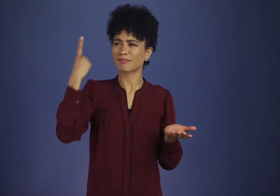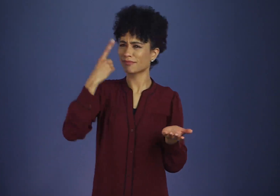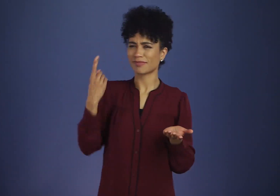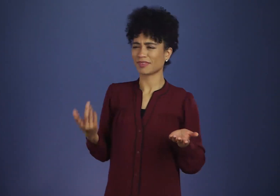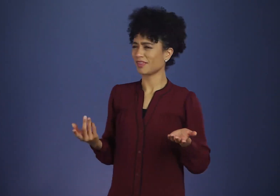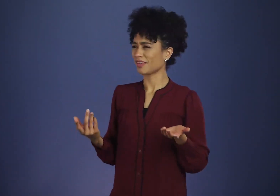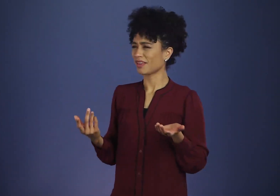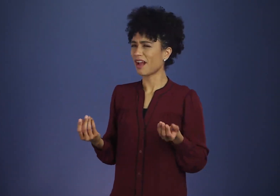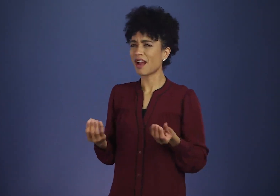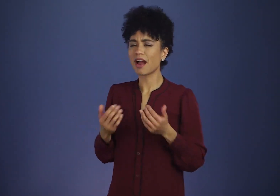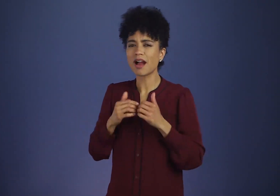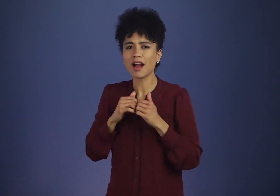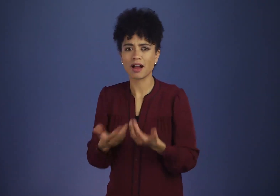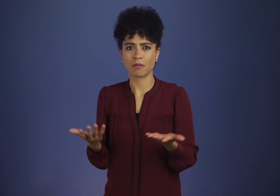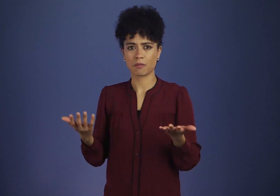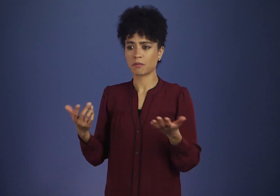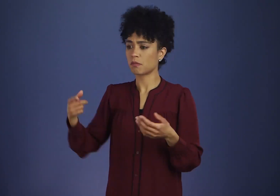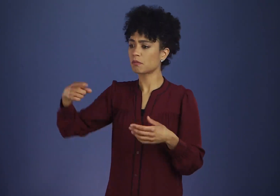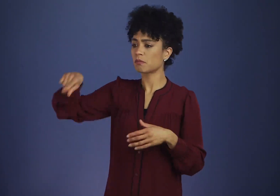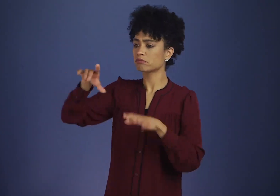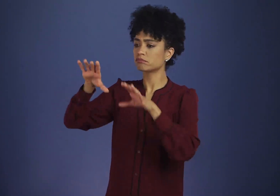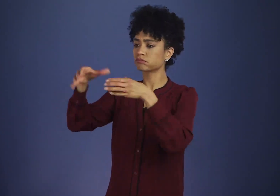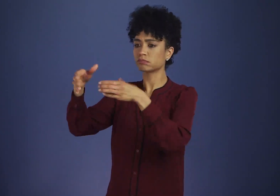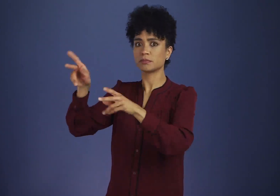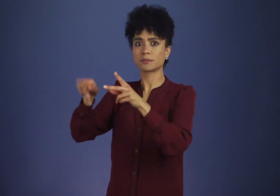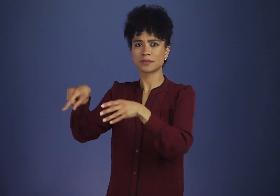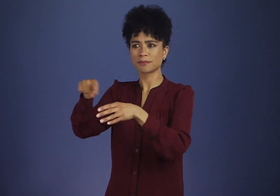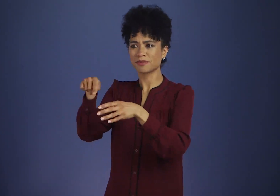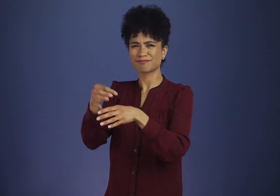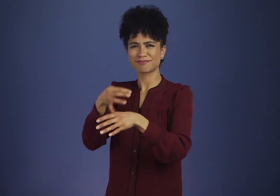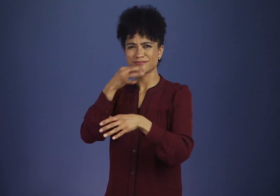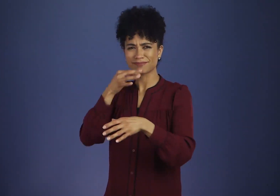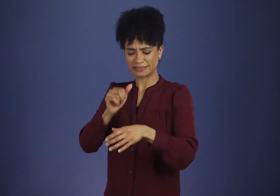“How,” they ask, “can such a crowd of anarchists function at all?